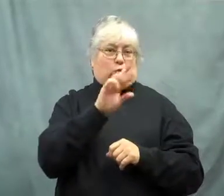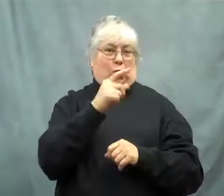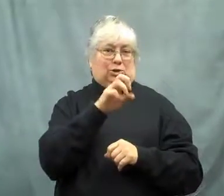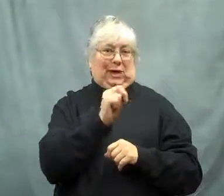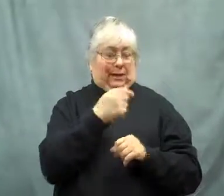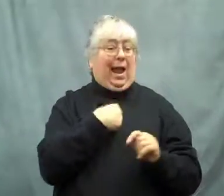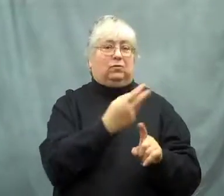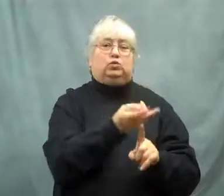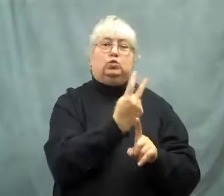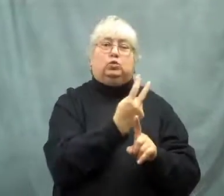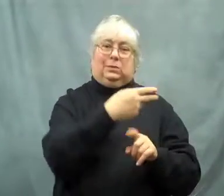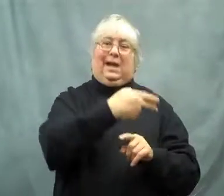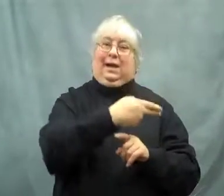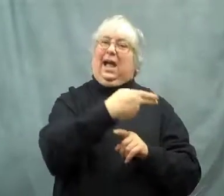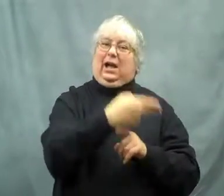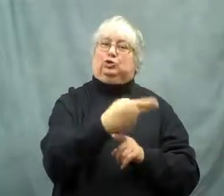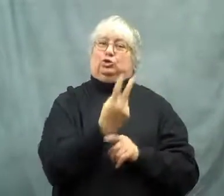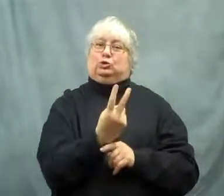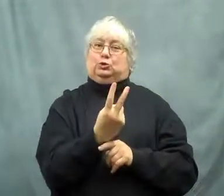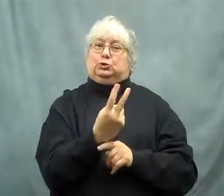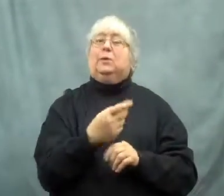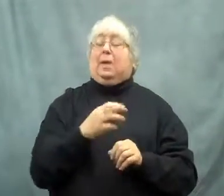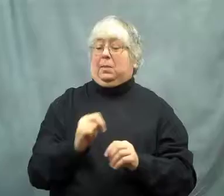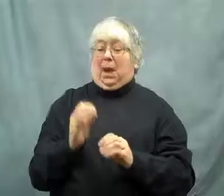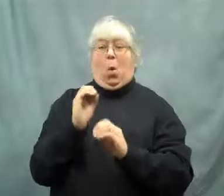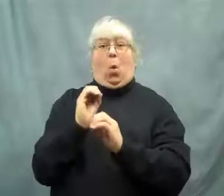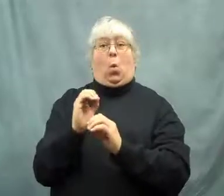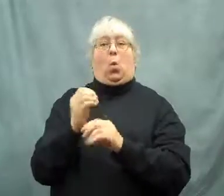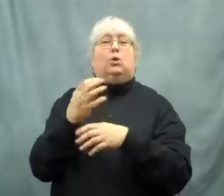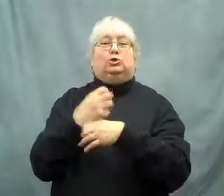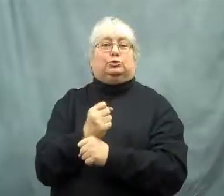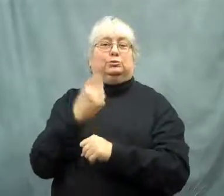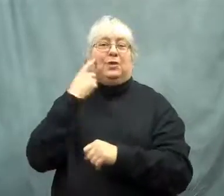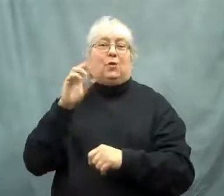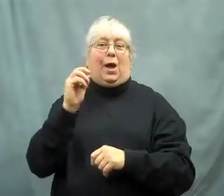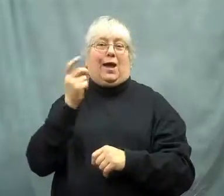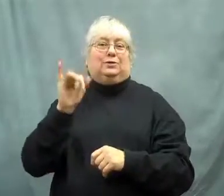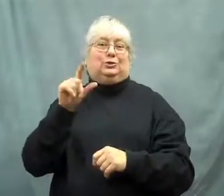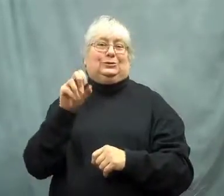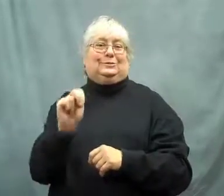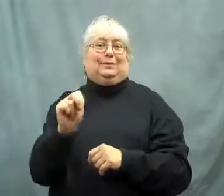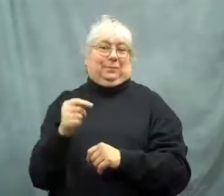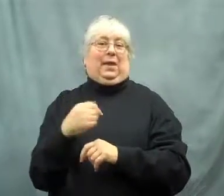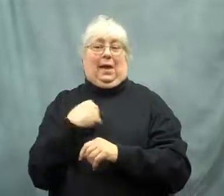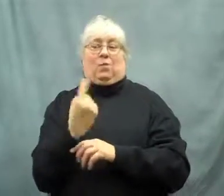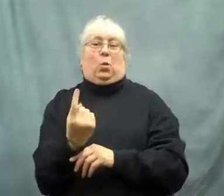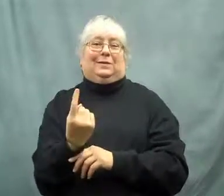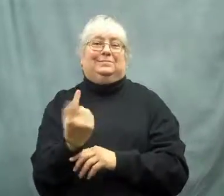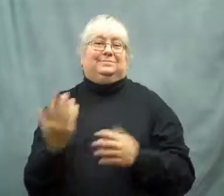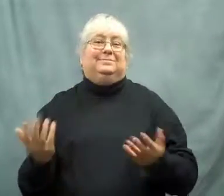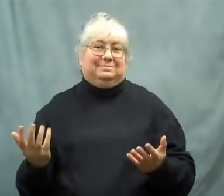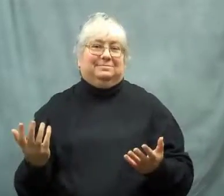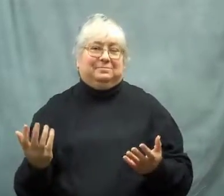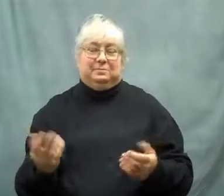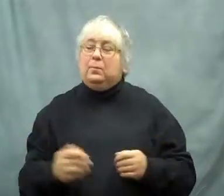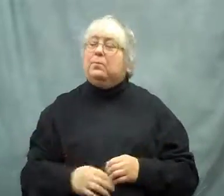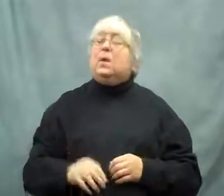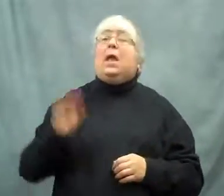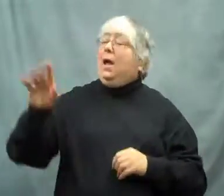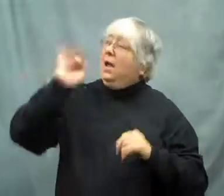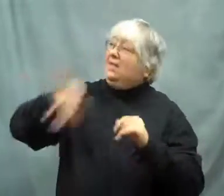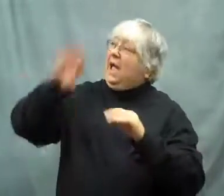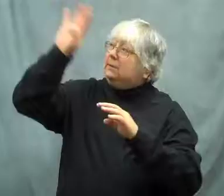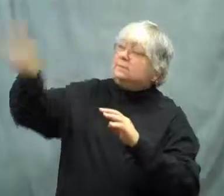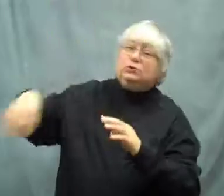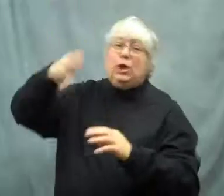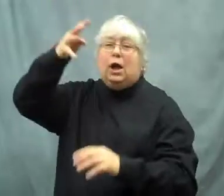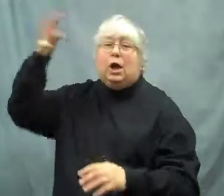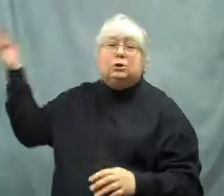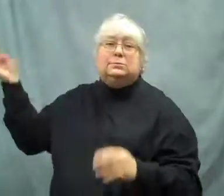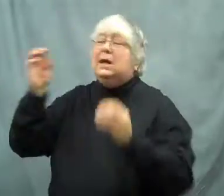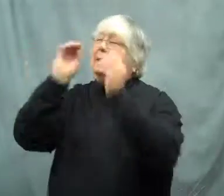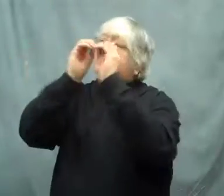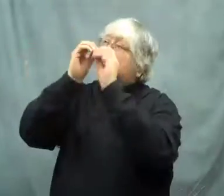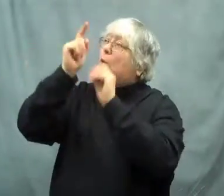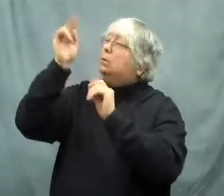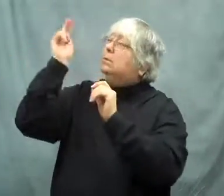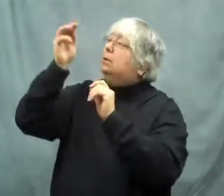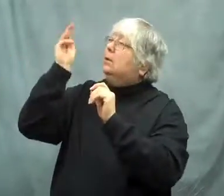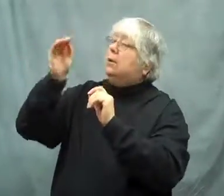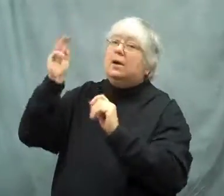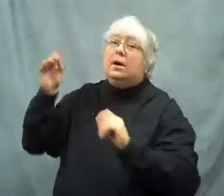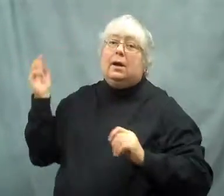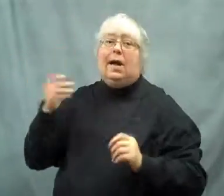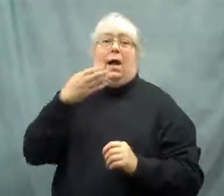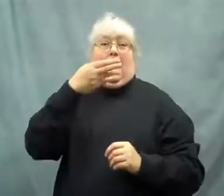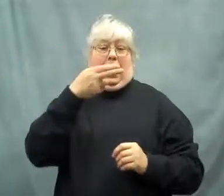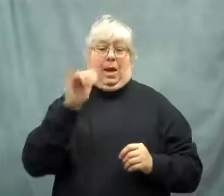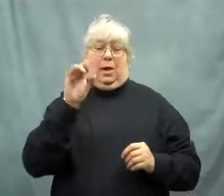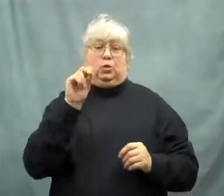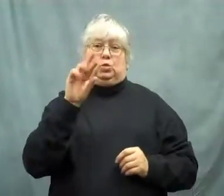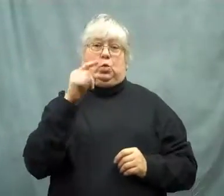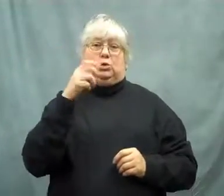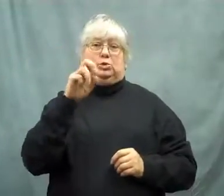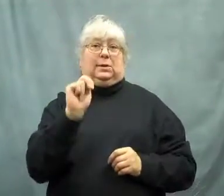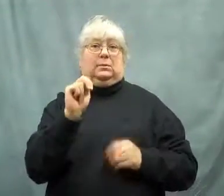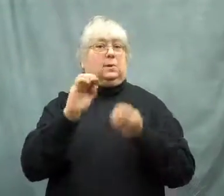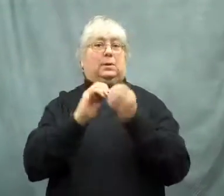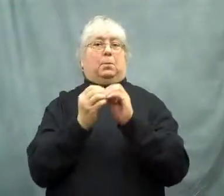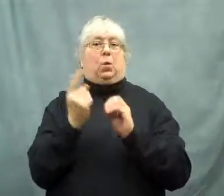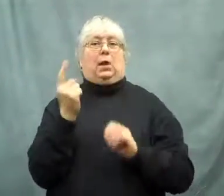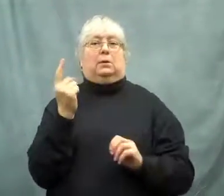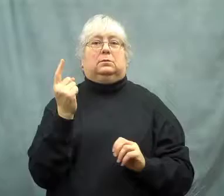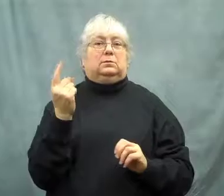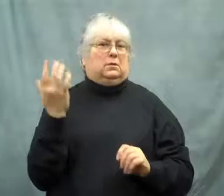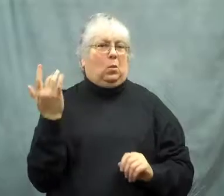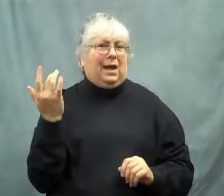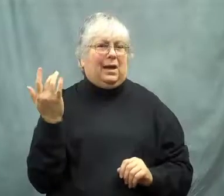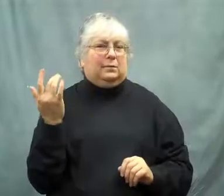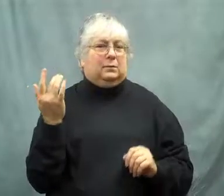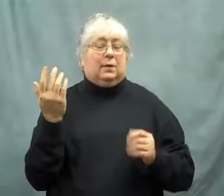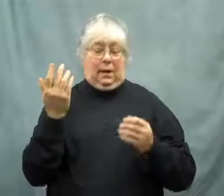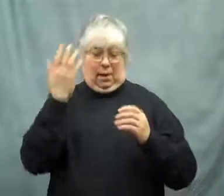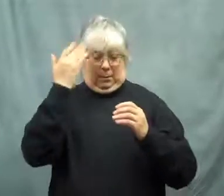Hydrogen is number 1 on the chart because it has one proton circling the nucleus.